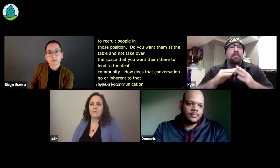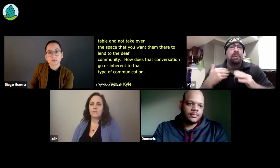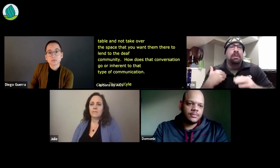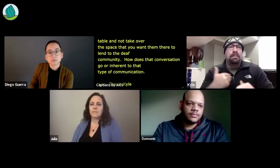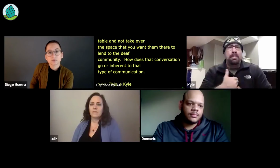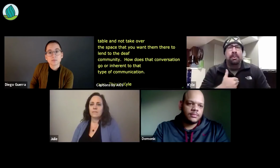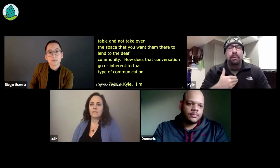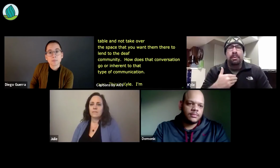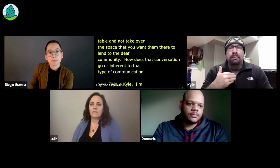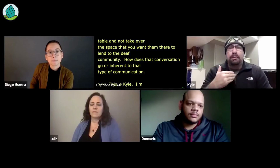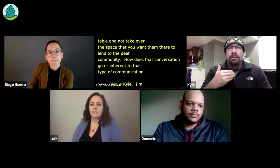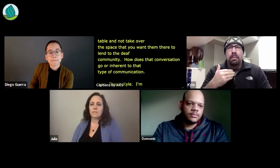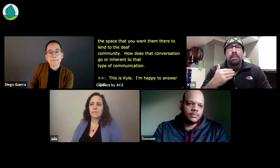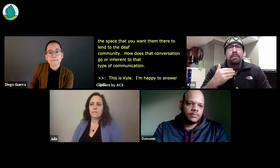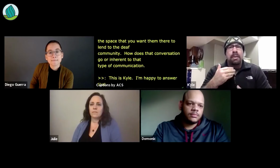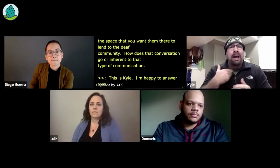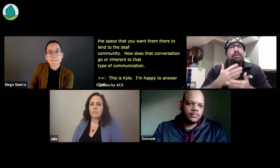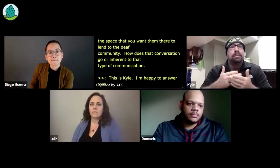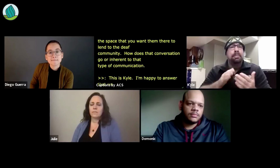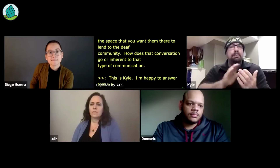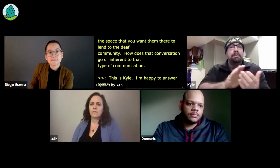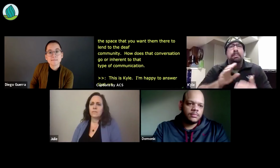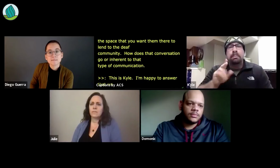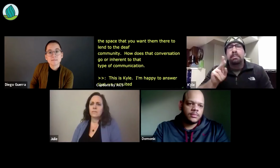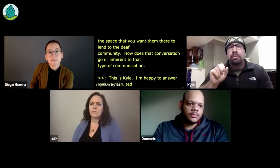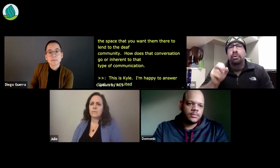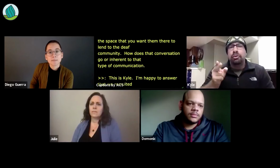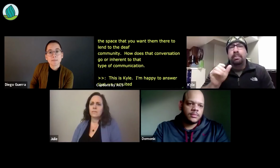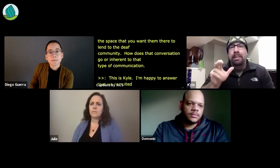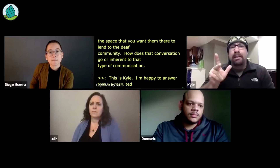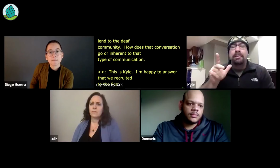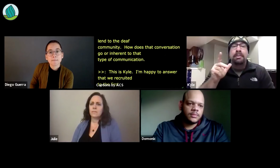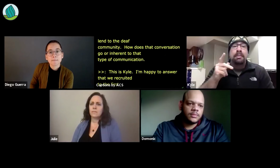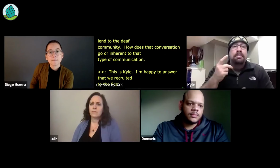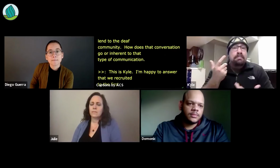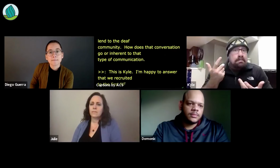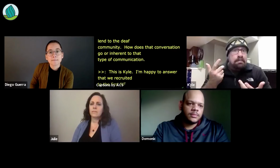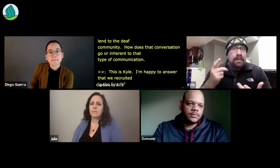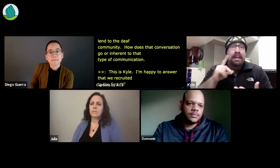a lot of community members just had some push back.